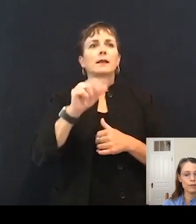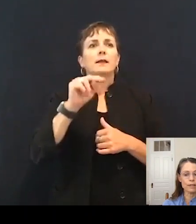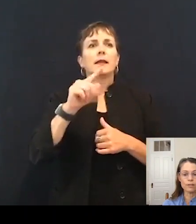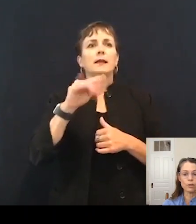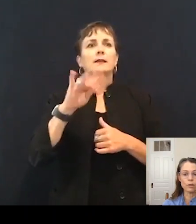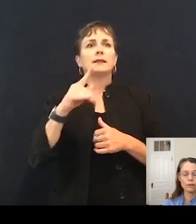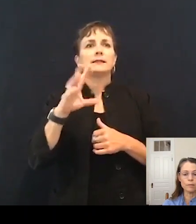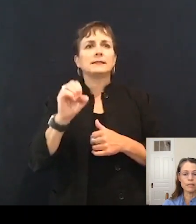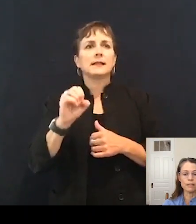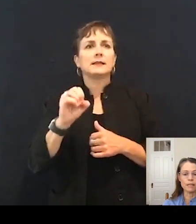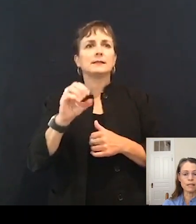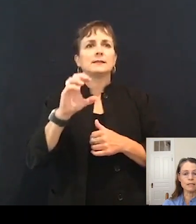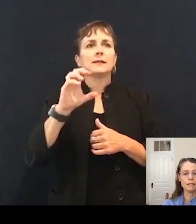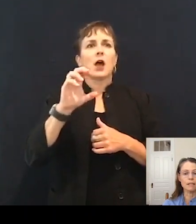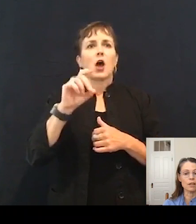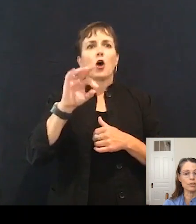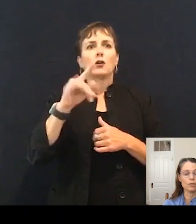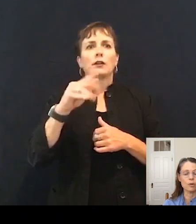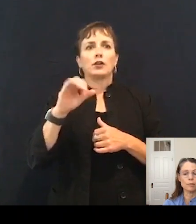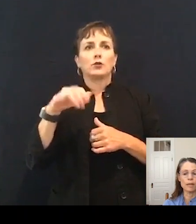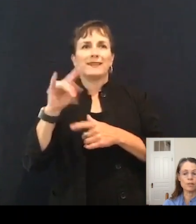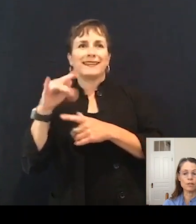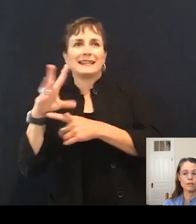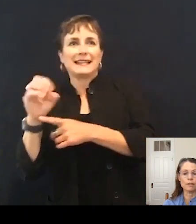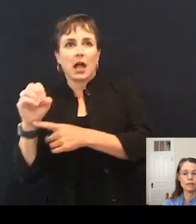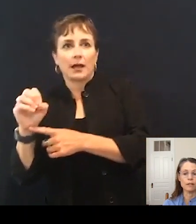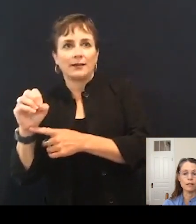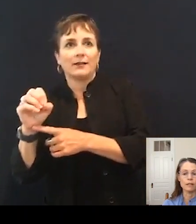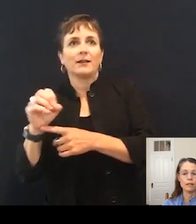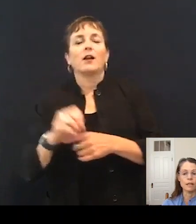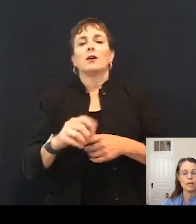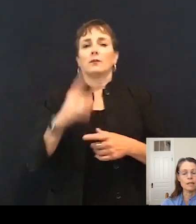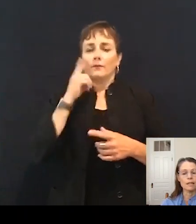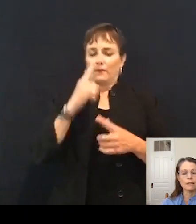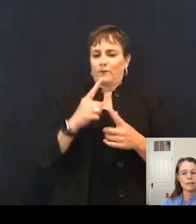that is currently being tested in USH2A patients,